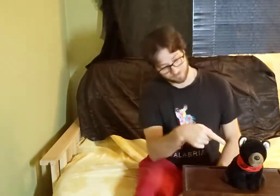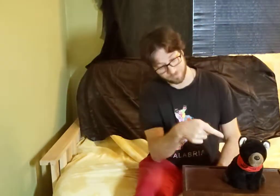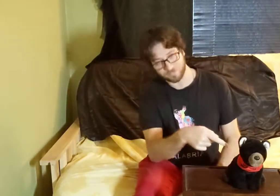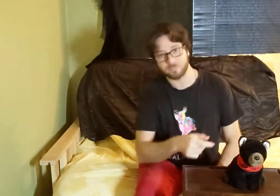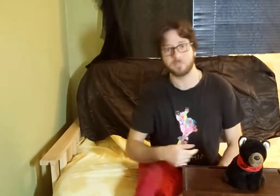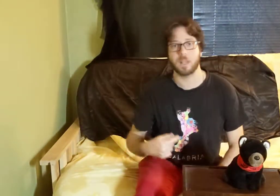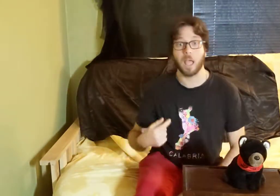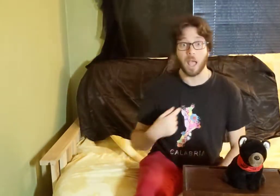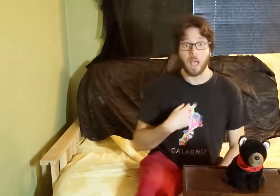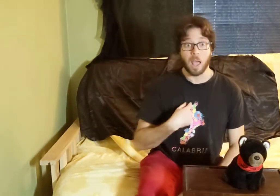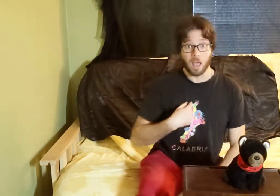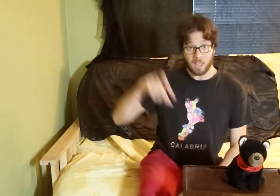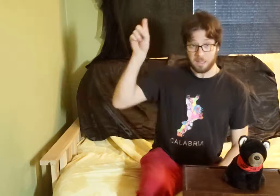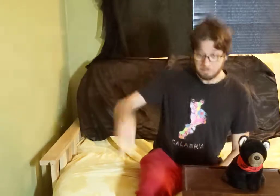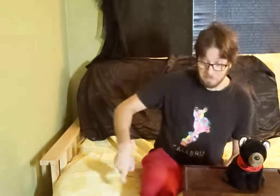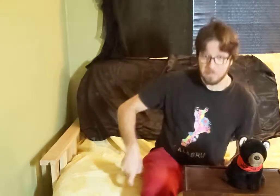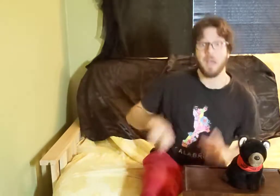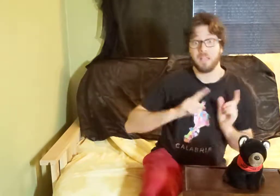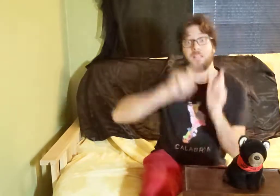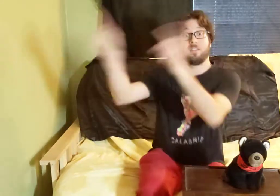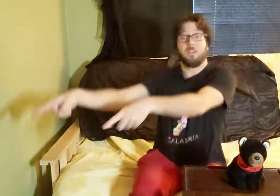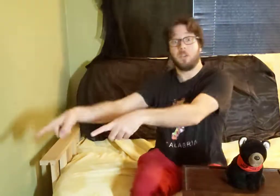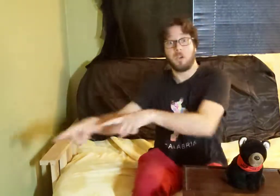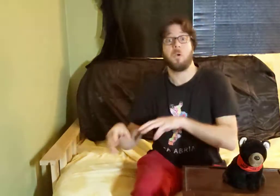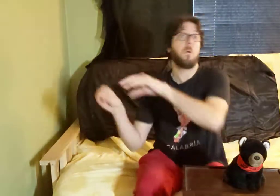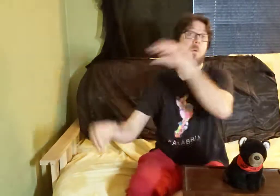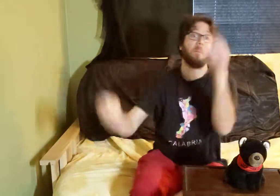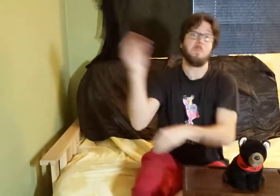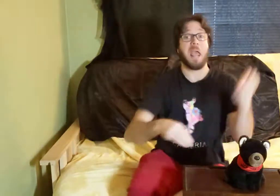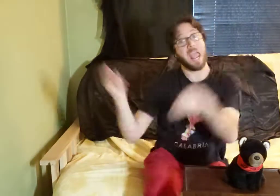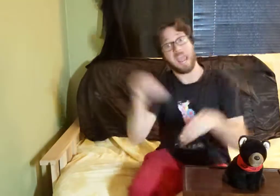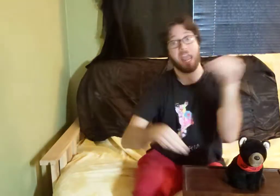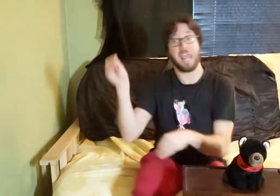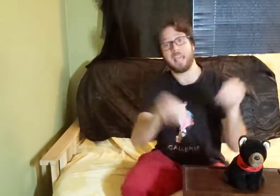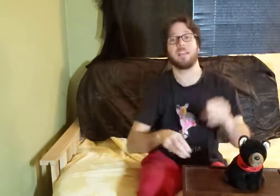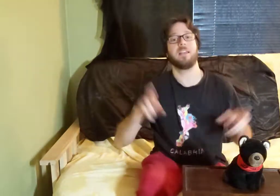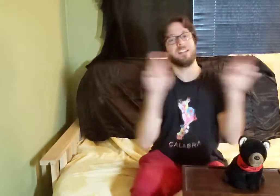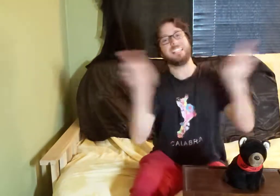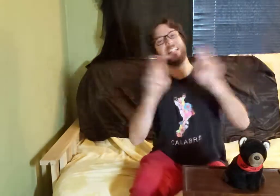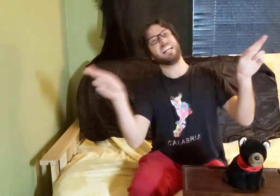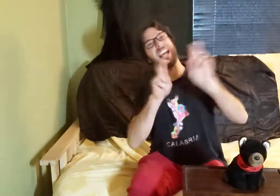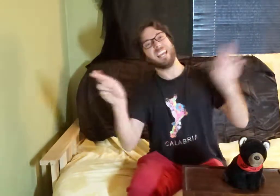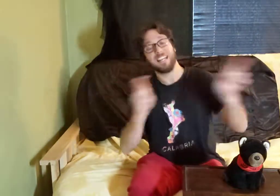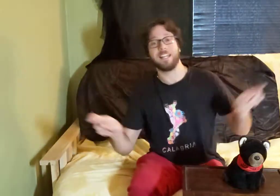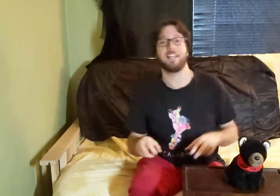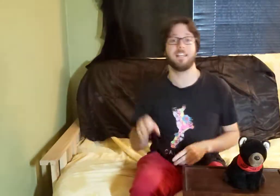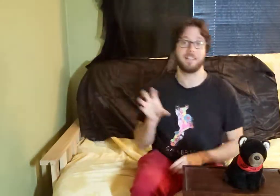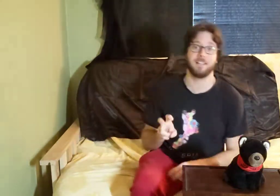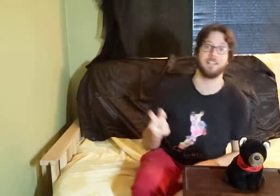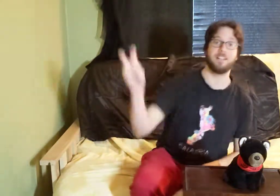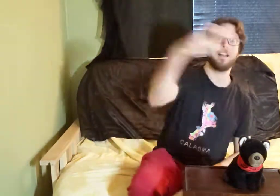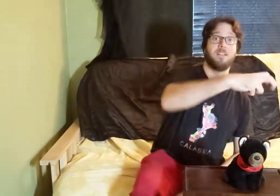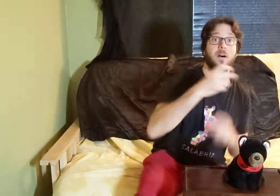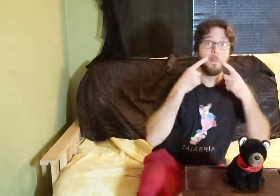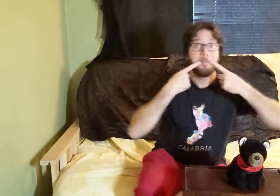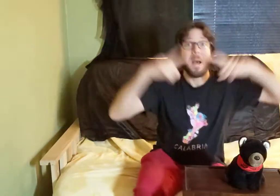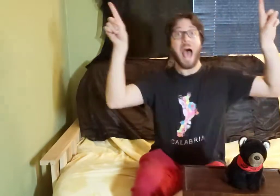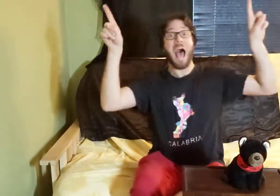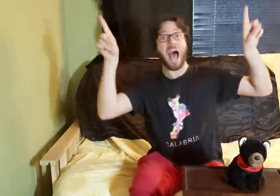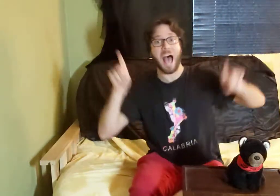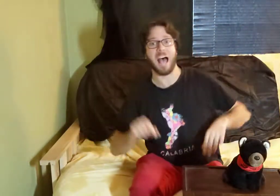IX-bearaldo++[assume role] I MUST GO PACK READY TRAVEL PAH!